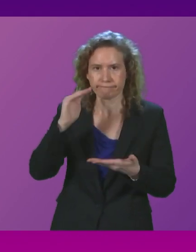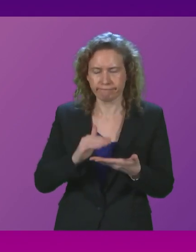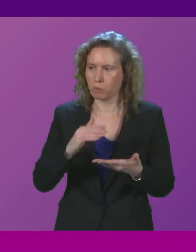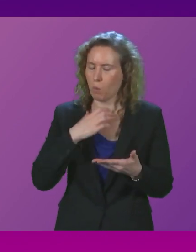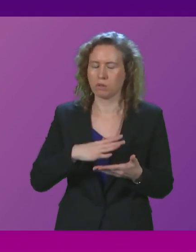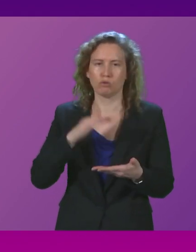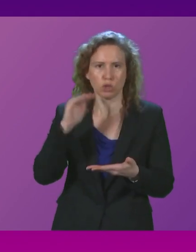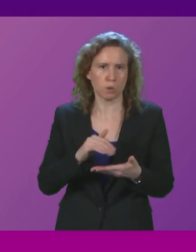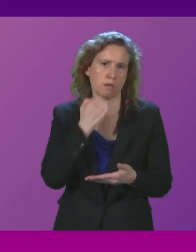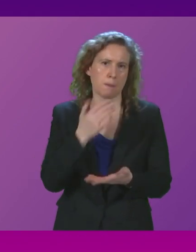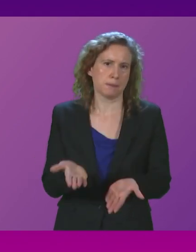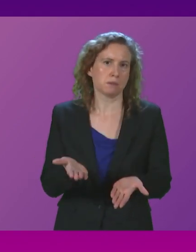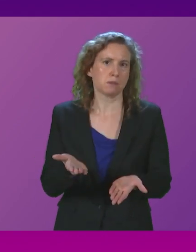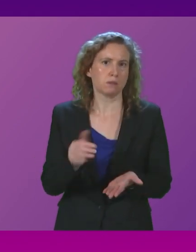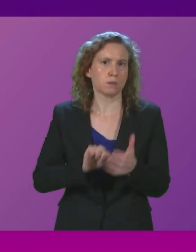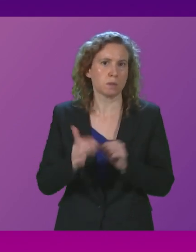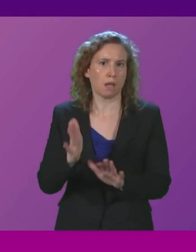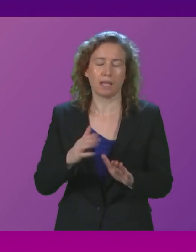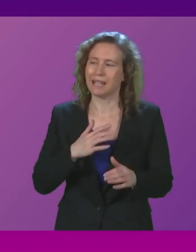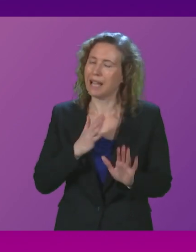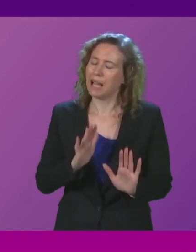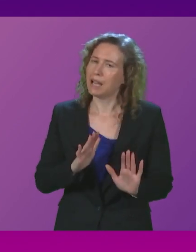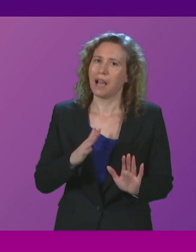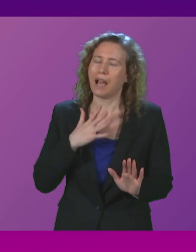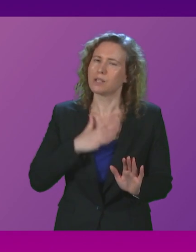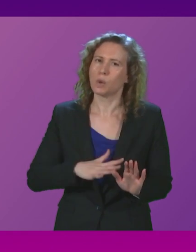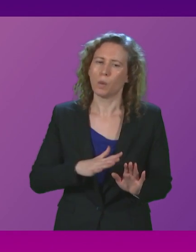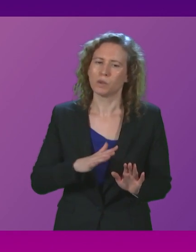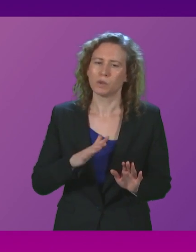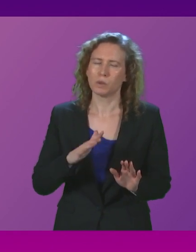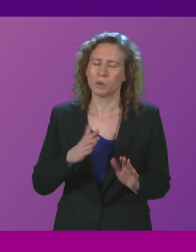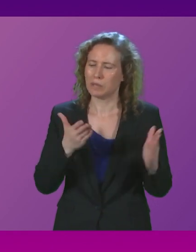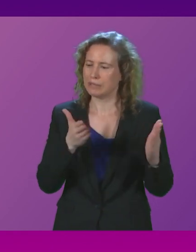I am not trying to take anything away from the very important issue that has been raised,